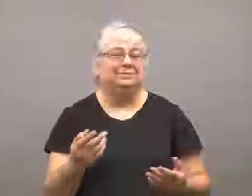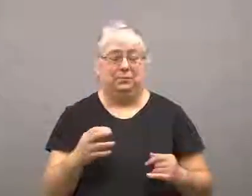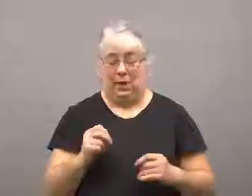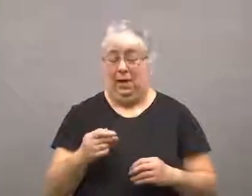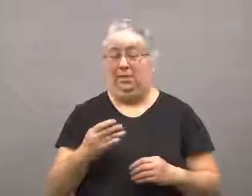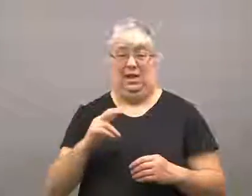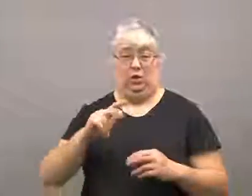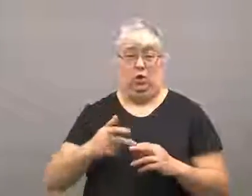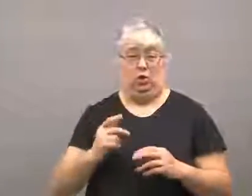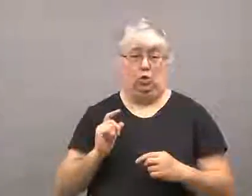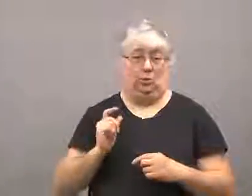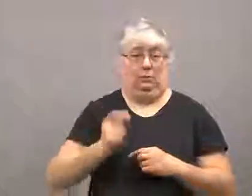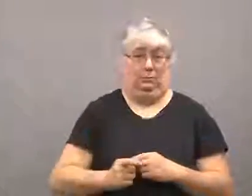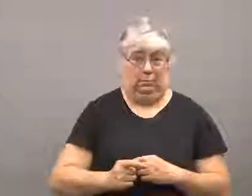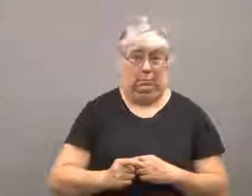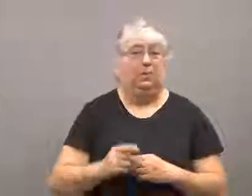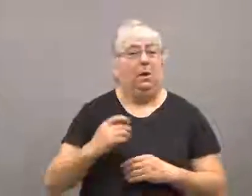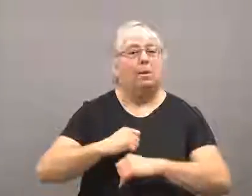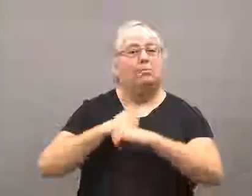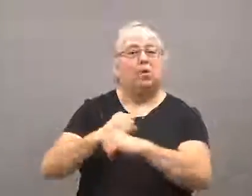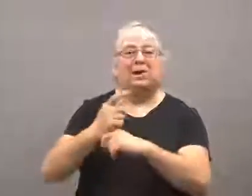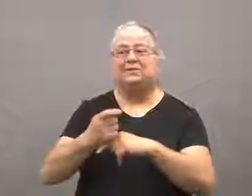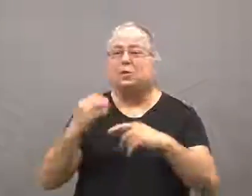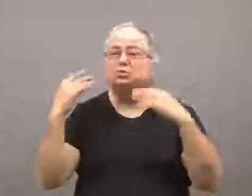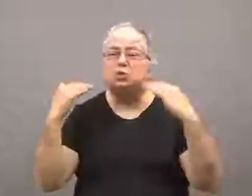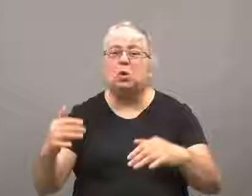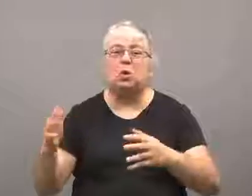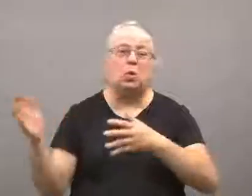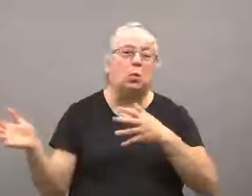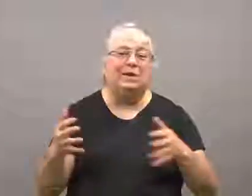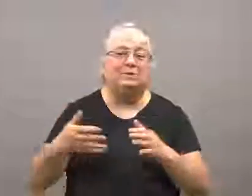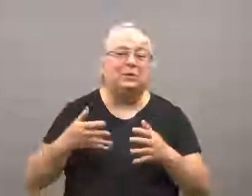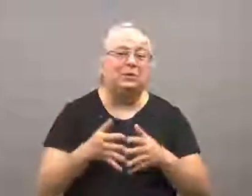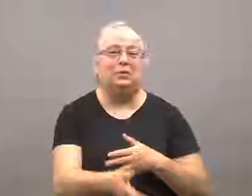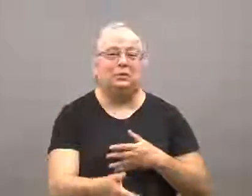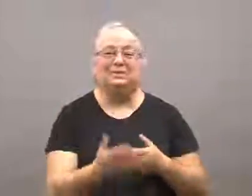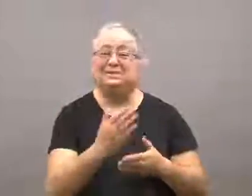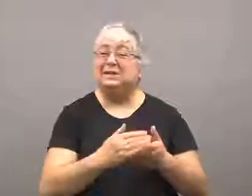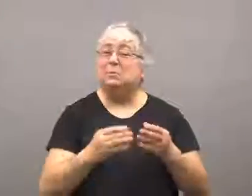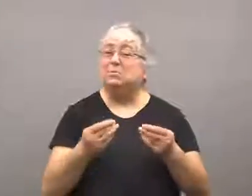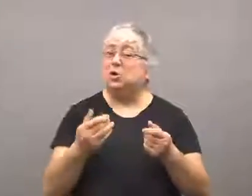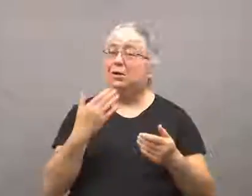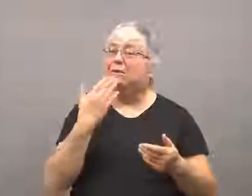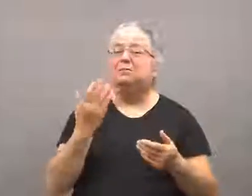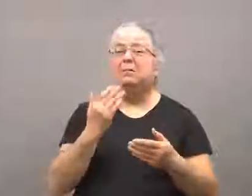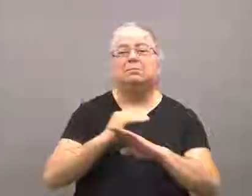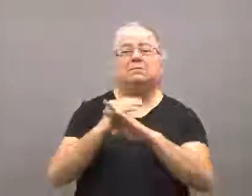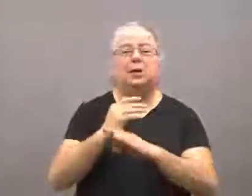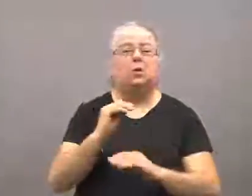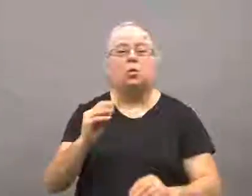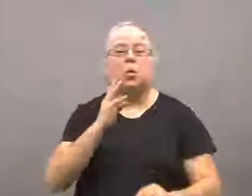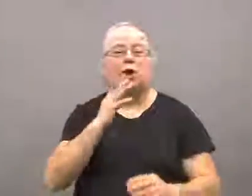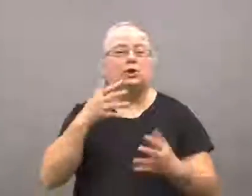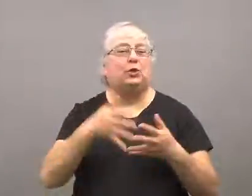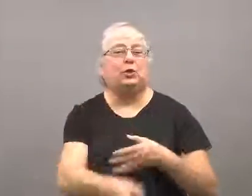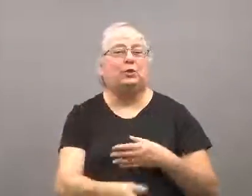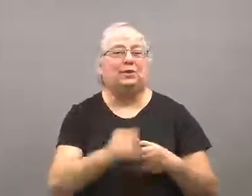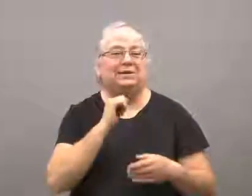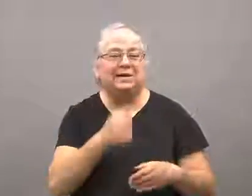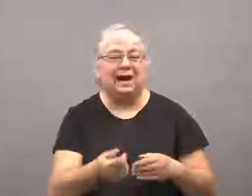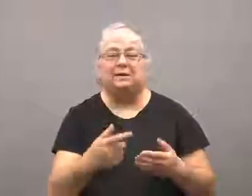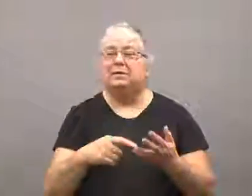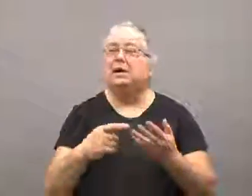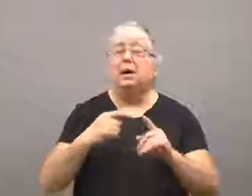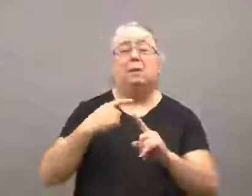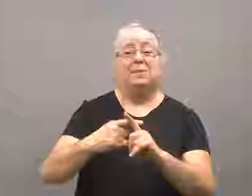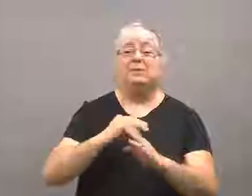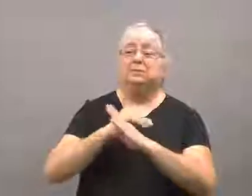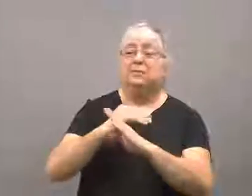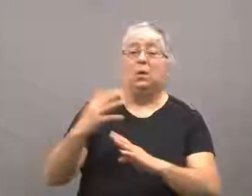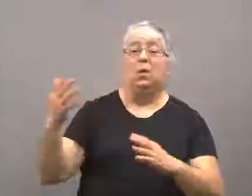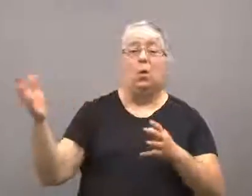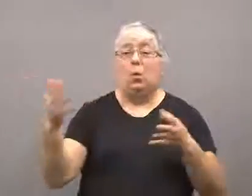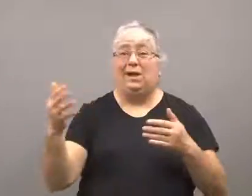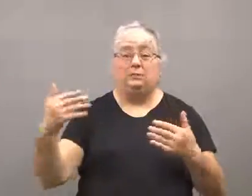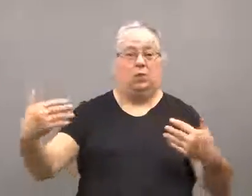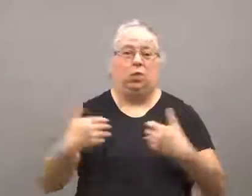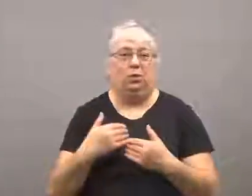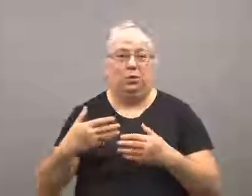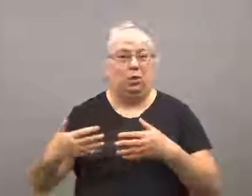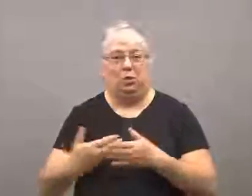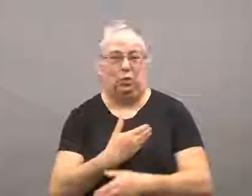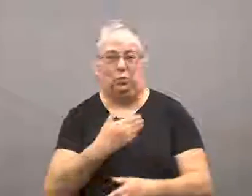Then the outside layer should have protection against the elements.